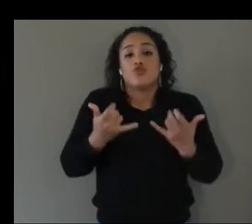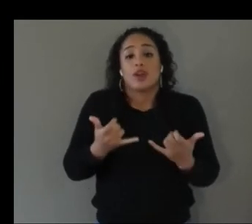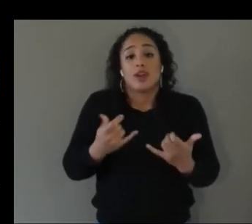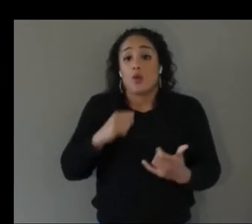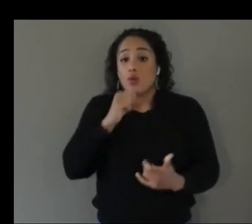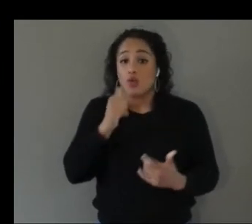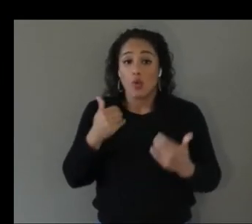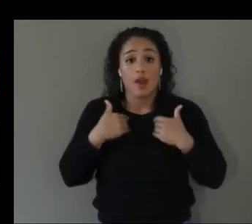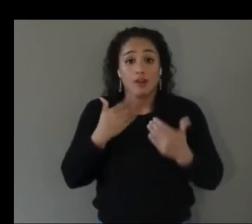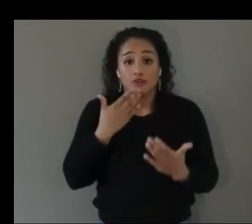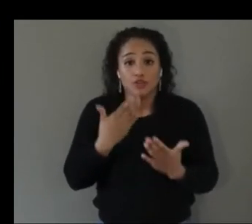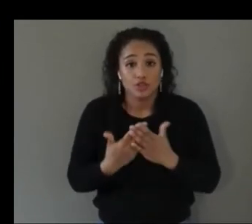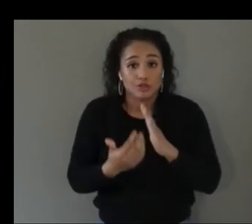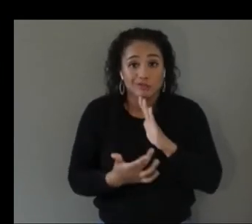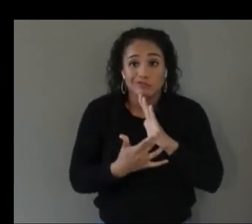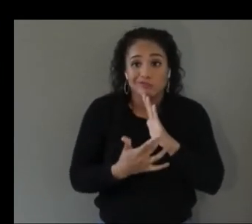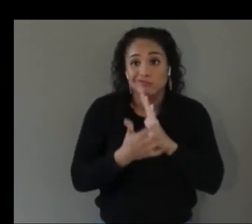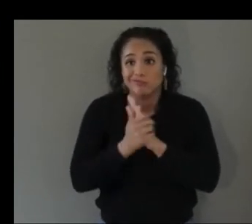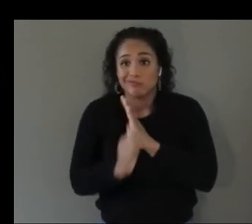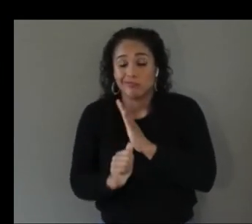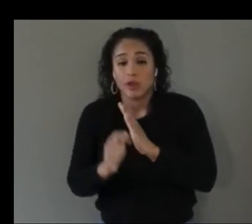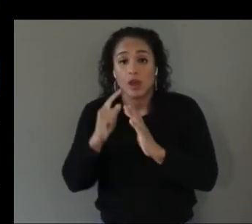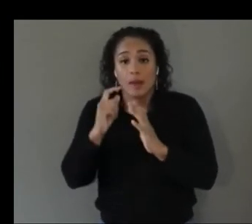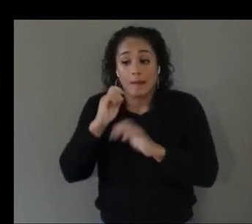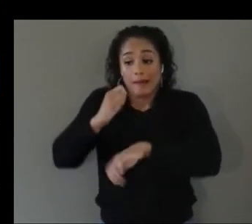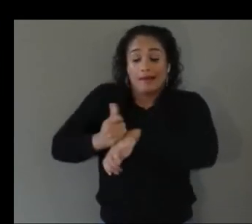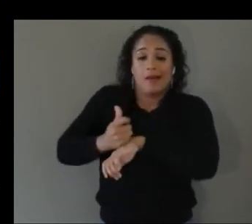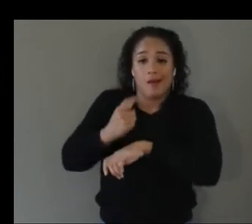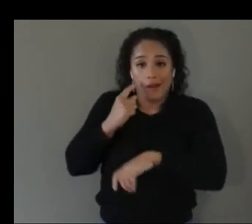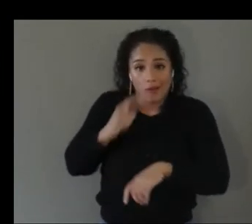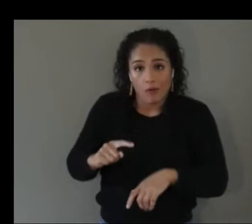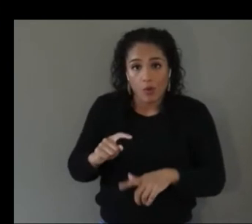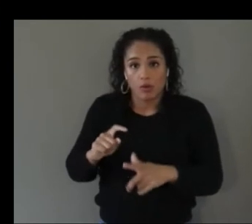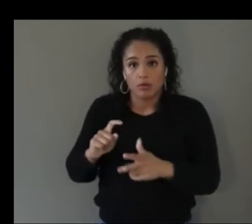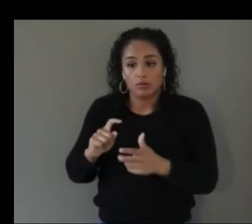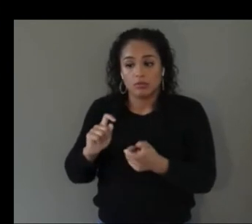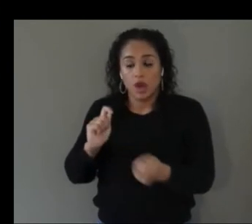to come up with alternative solutions if and when somebody does encounter one of these challenges